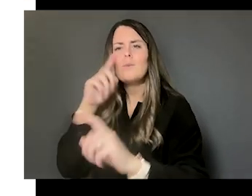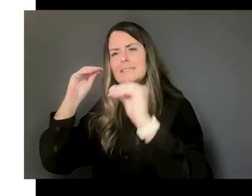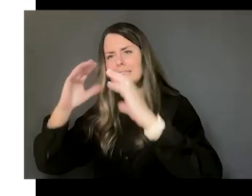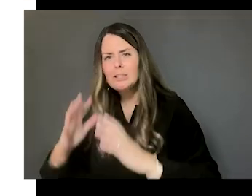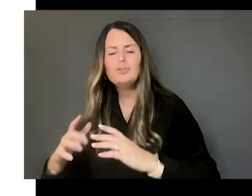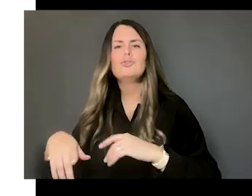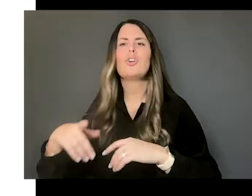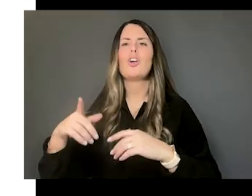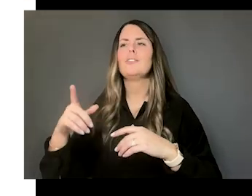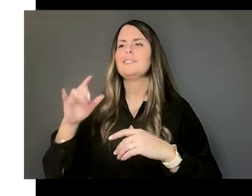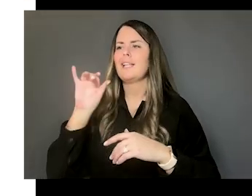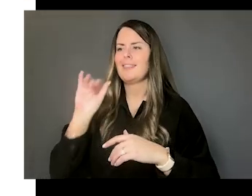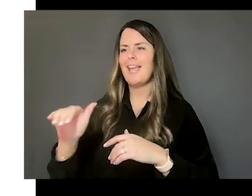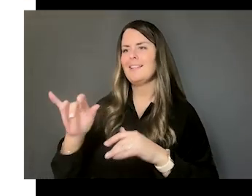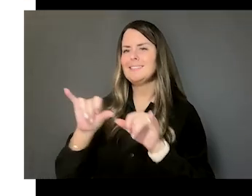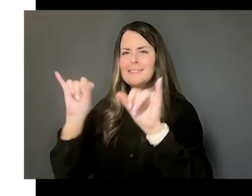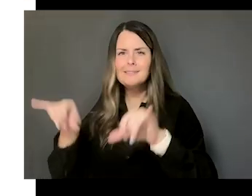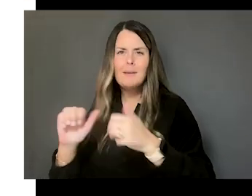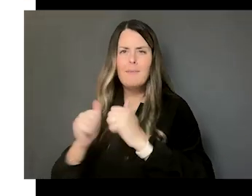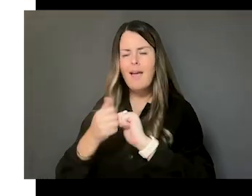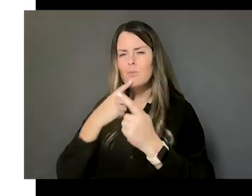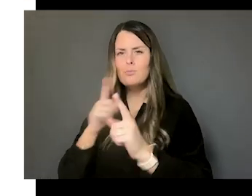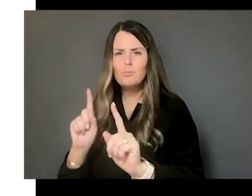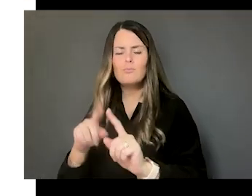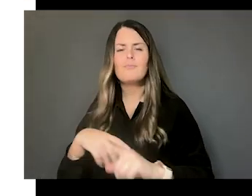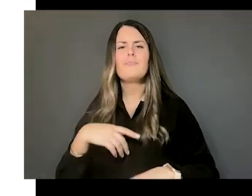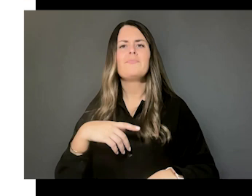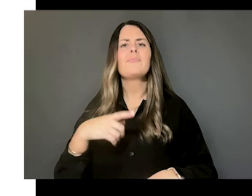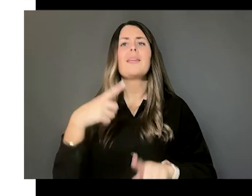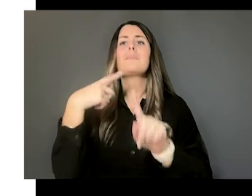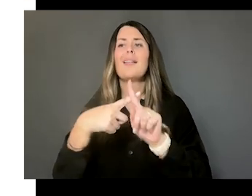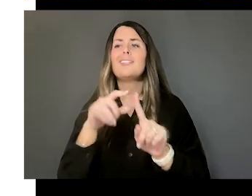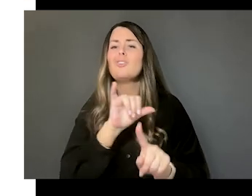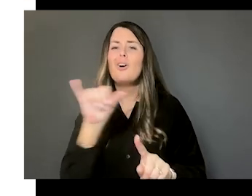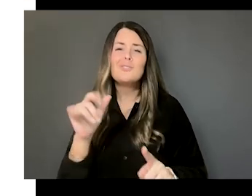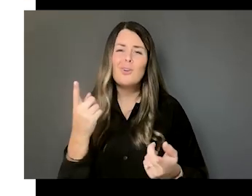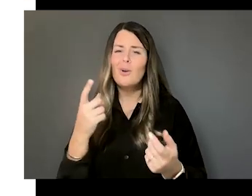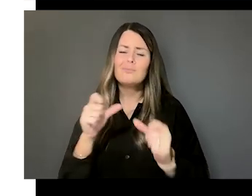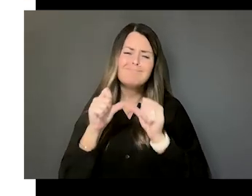and that alignment of systems, and that we should all stay the course. Yeah, we're going to have tough spots.